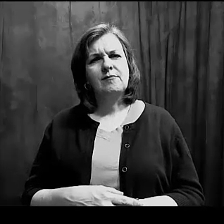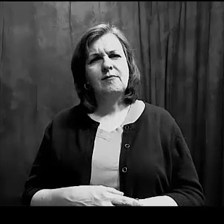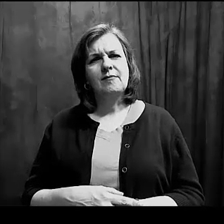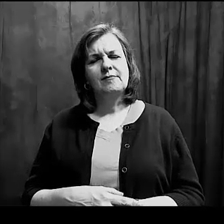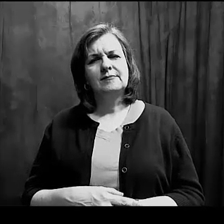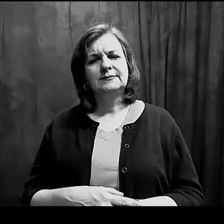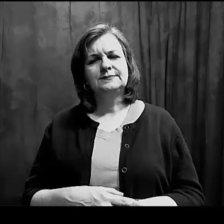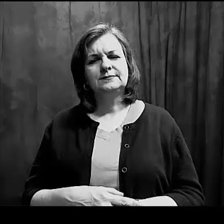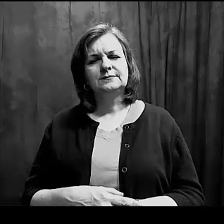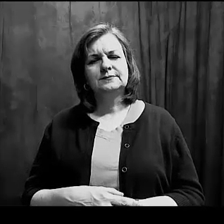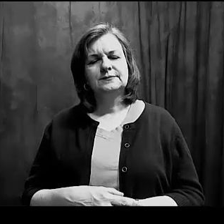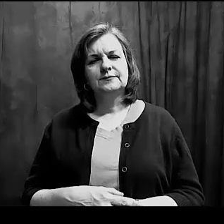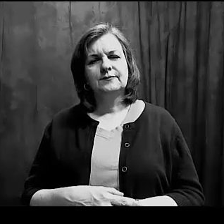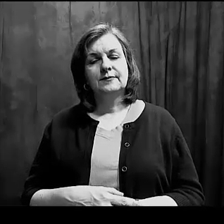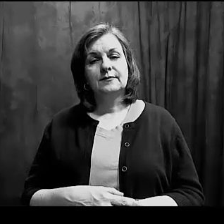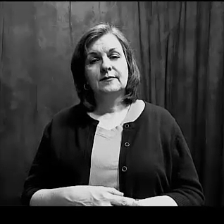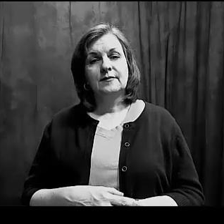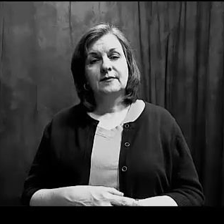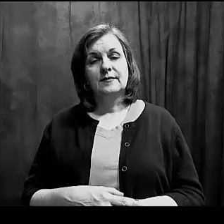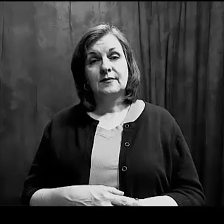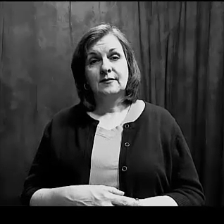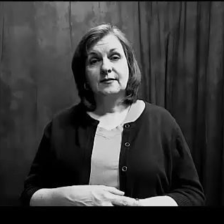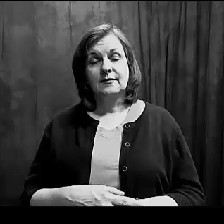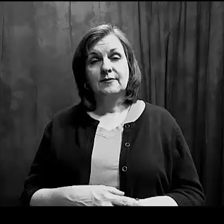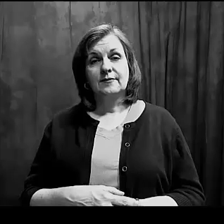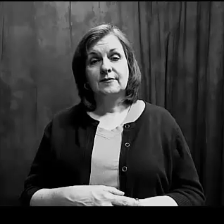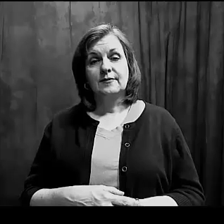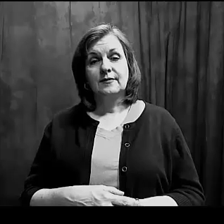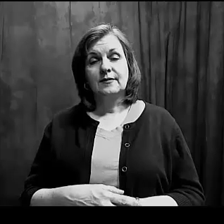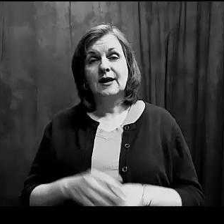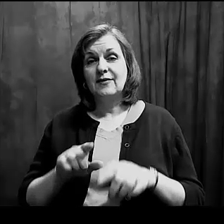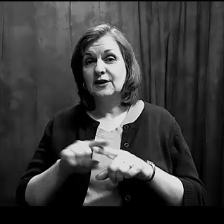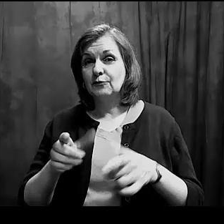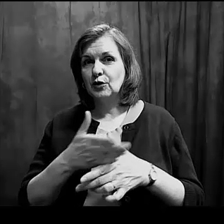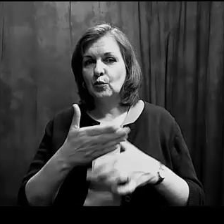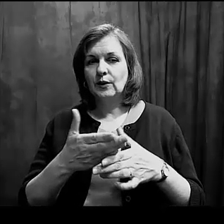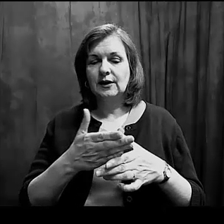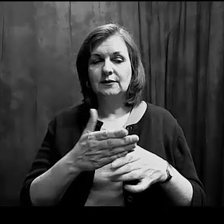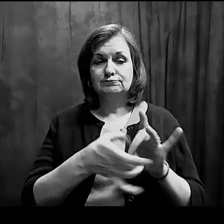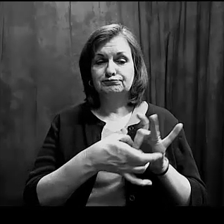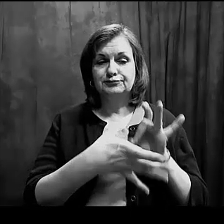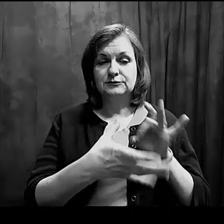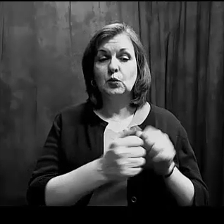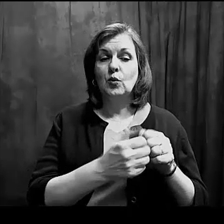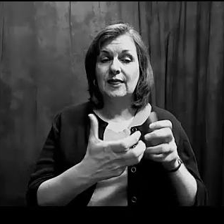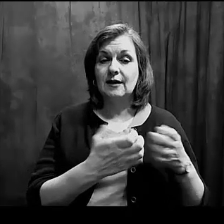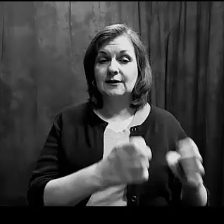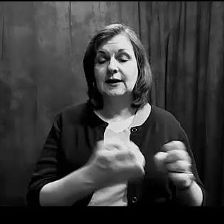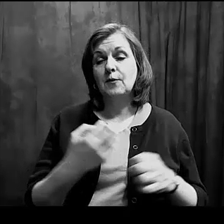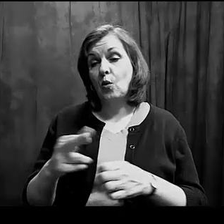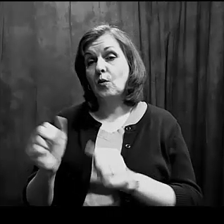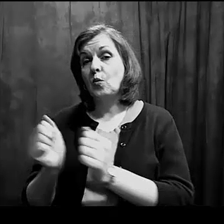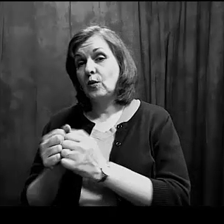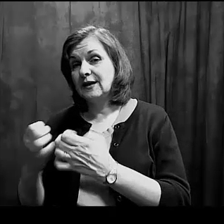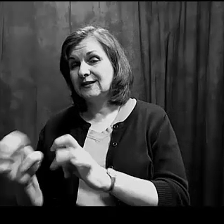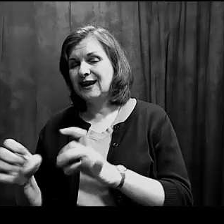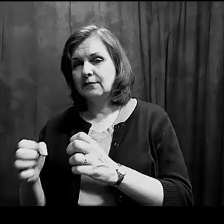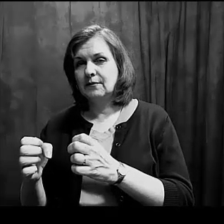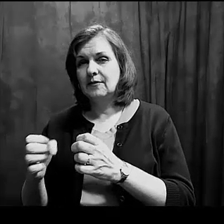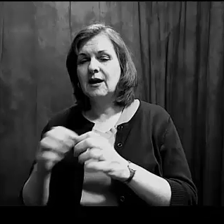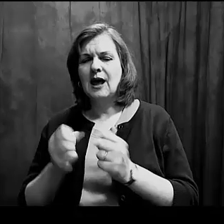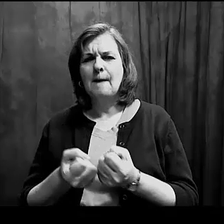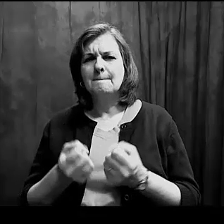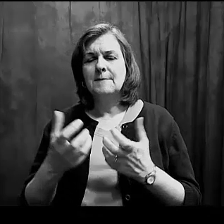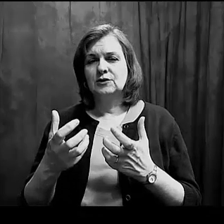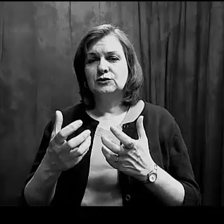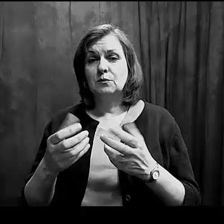can we do because we used enzymes here that have saved us a lot of energy and now we can do more work